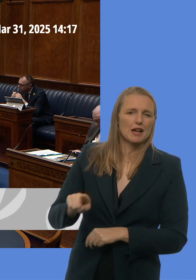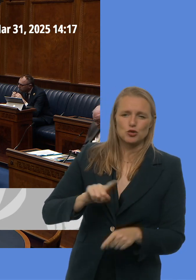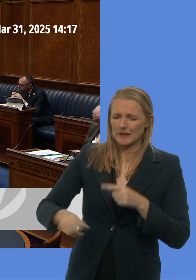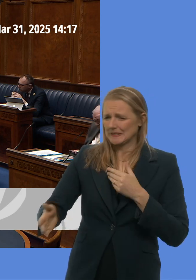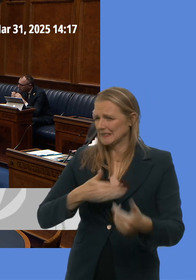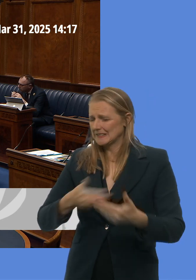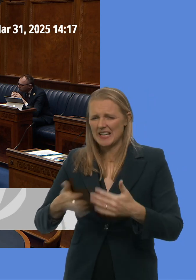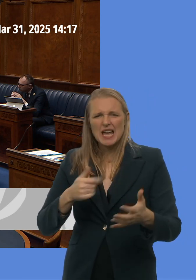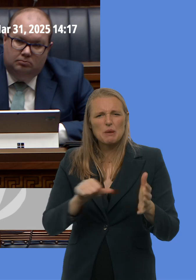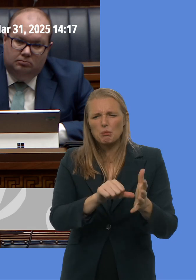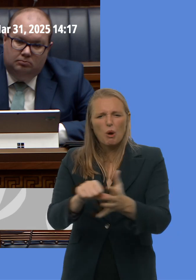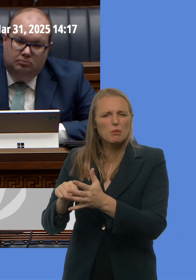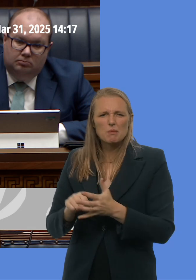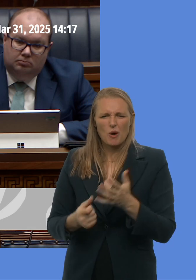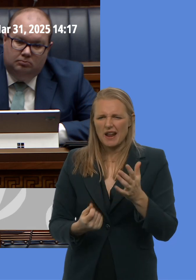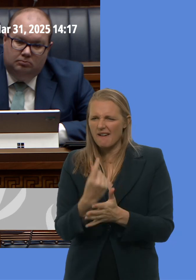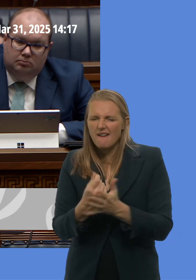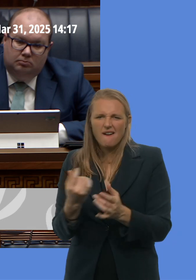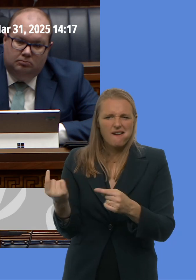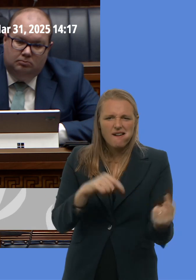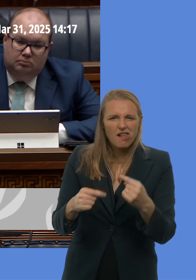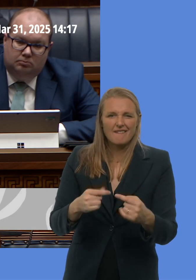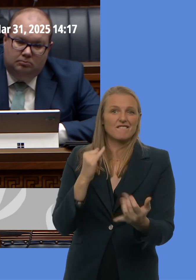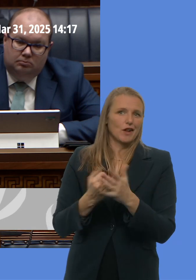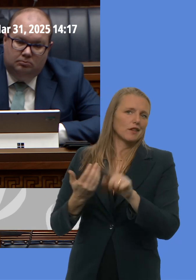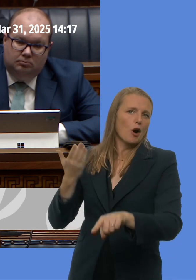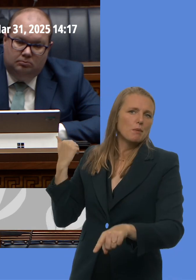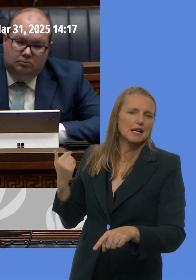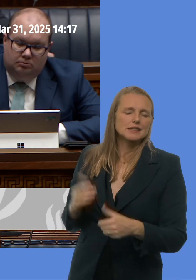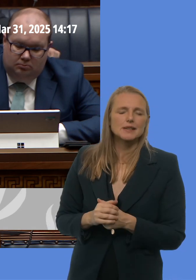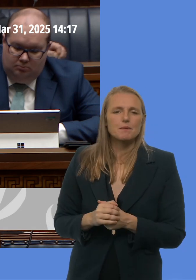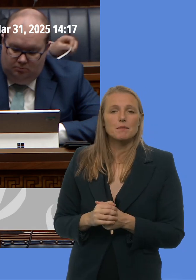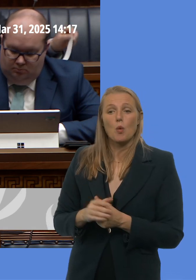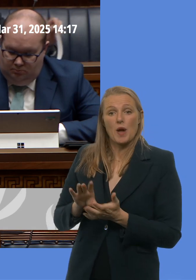that are a legacy of the past. Resource allocations provide for the CRC's activities, including